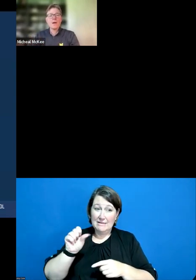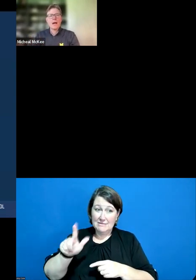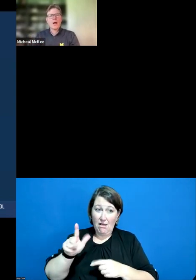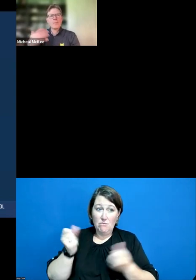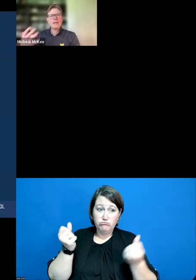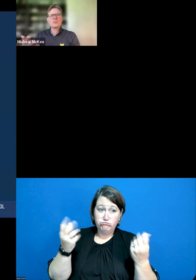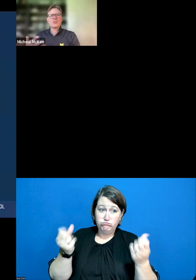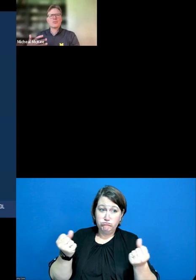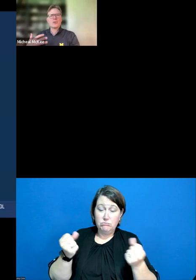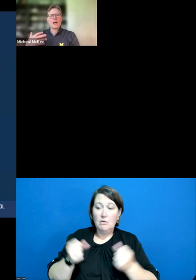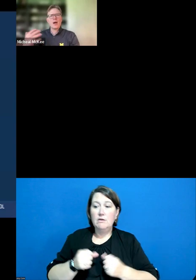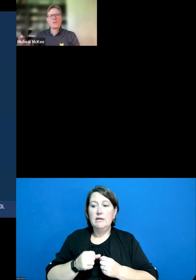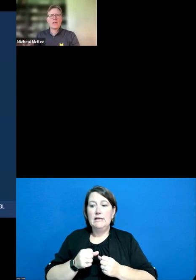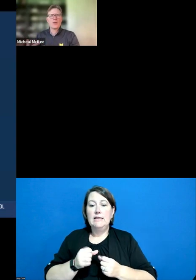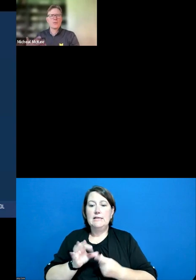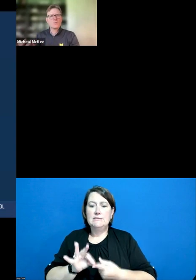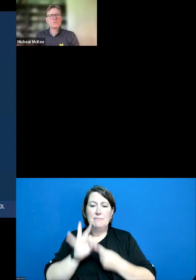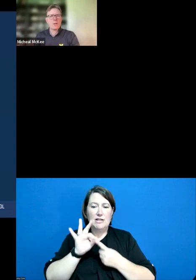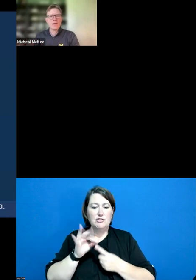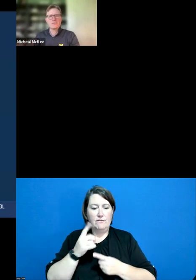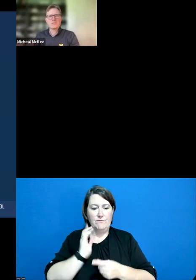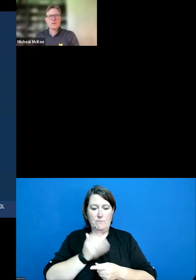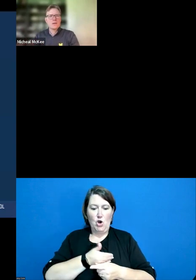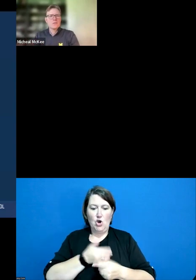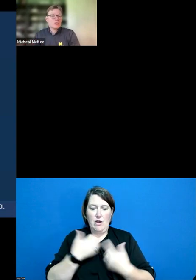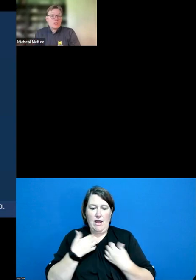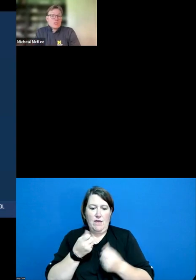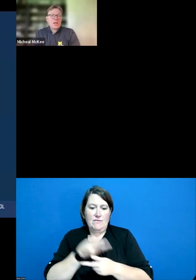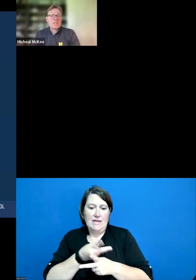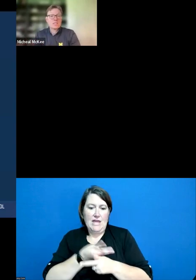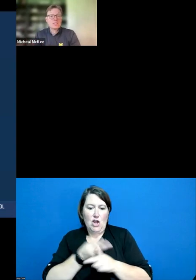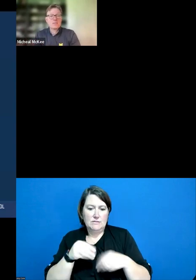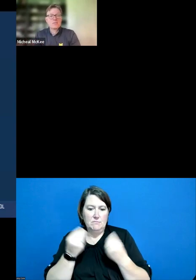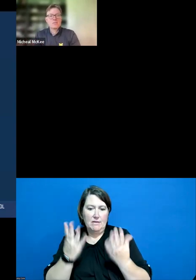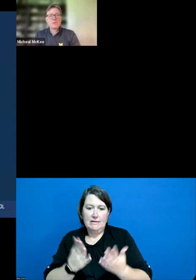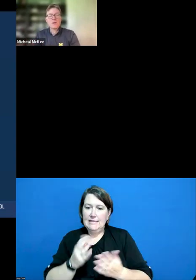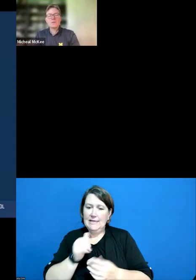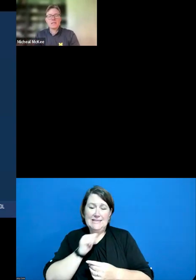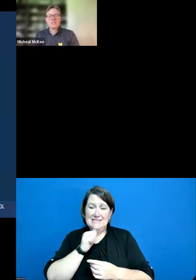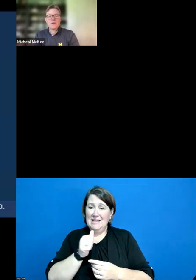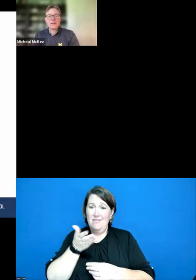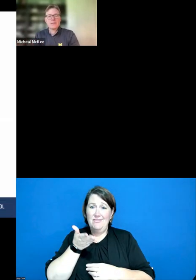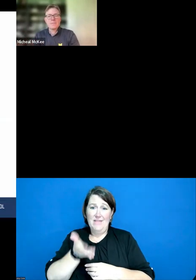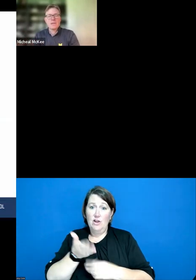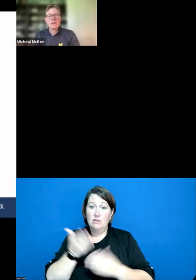our major health care new suppliers. They're just not existent. So we go to the next line.